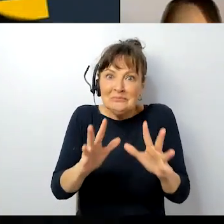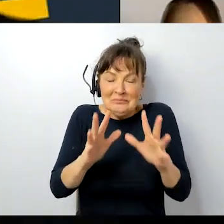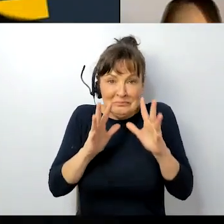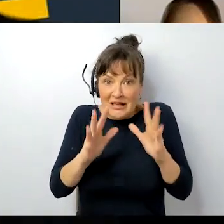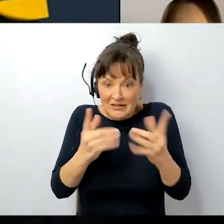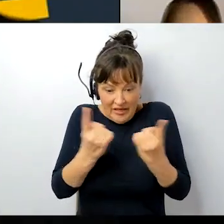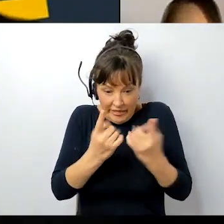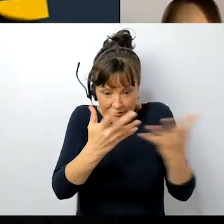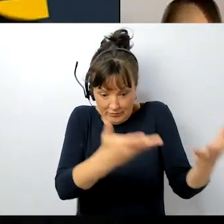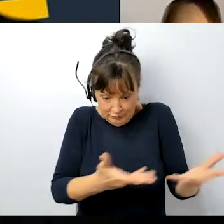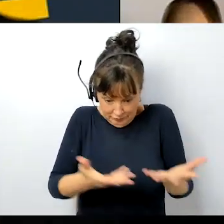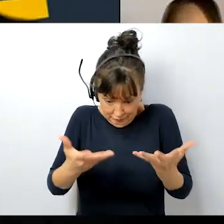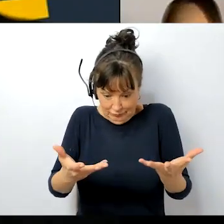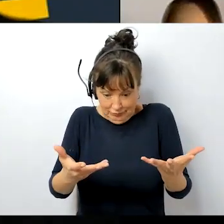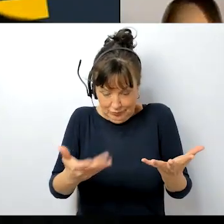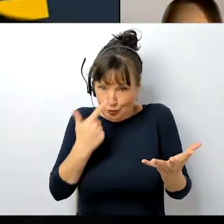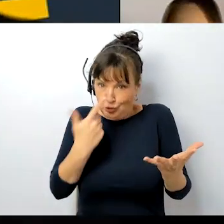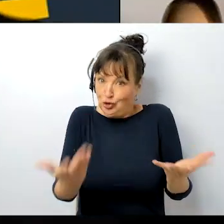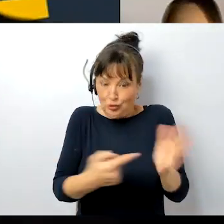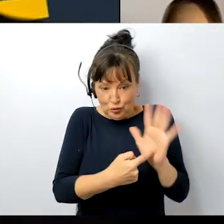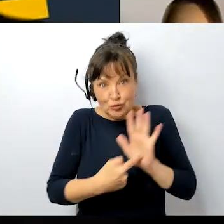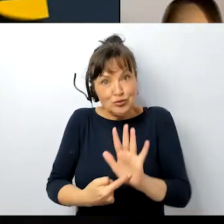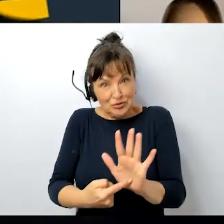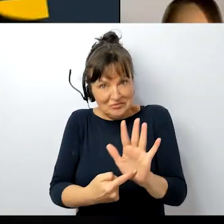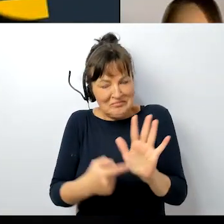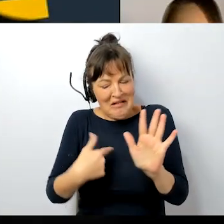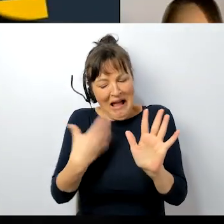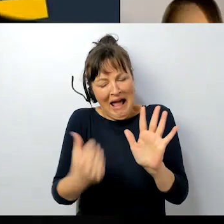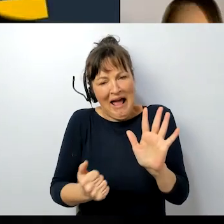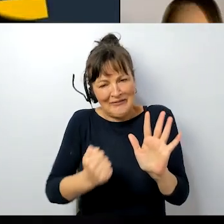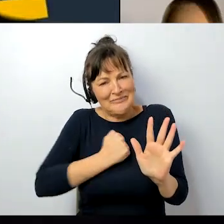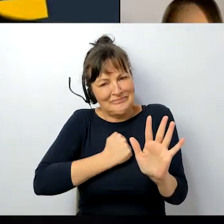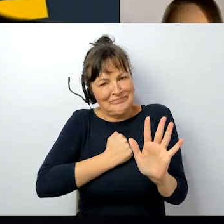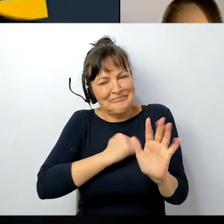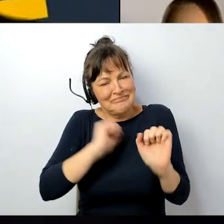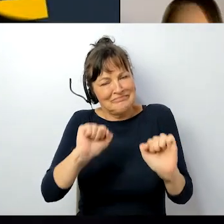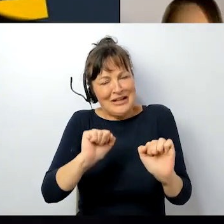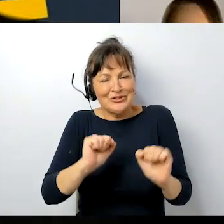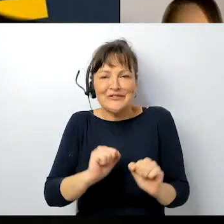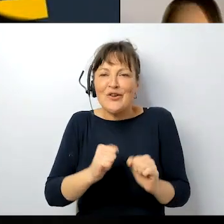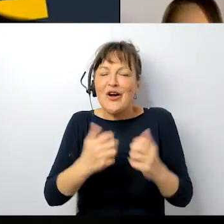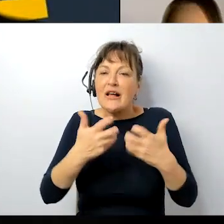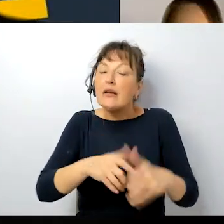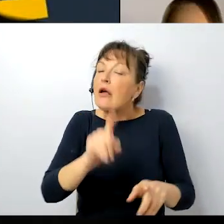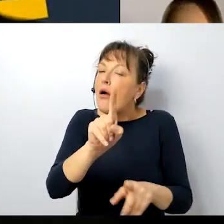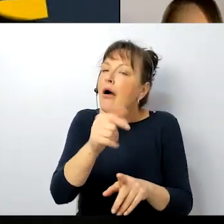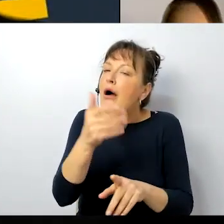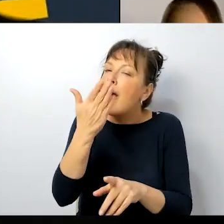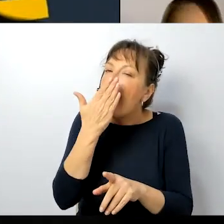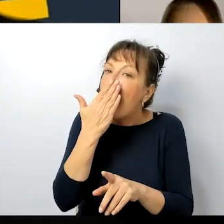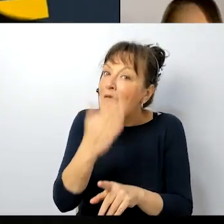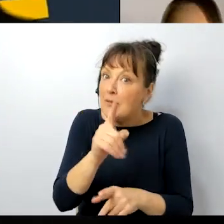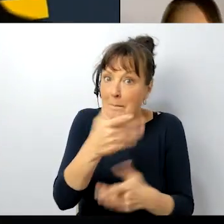project and we've had some absolutely amazing things brought in to really demonstrate that.